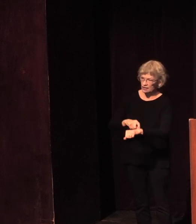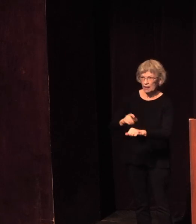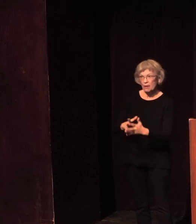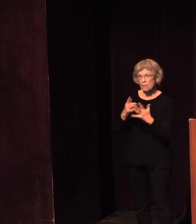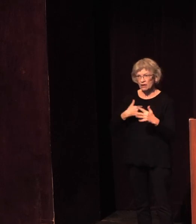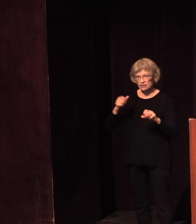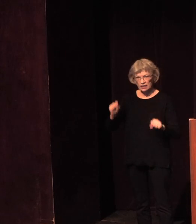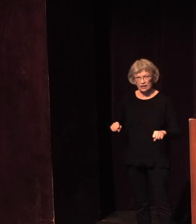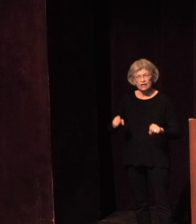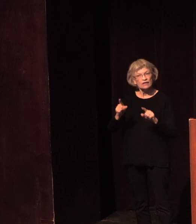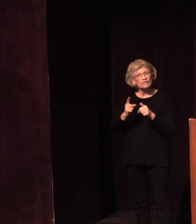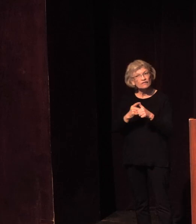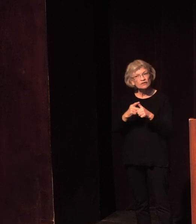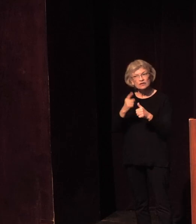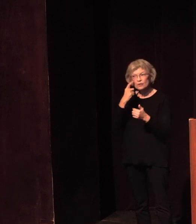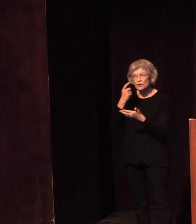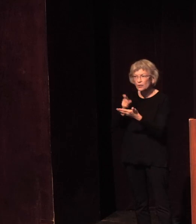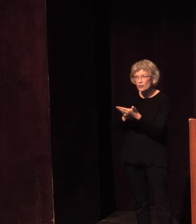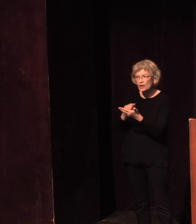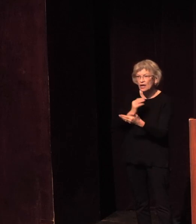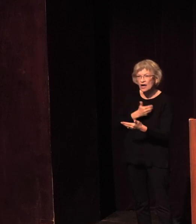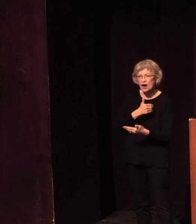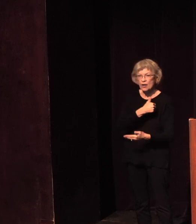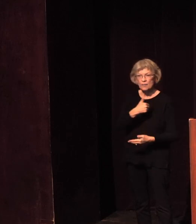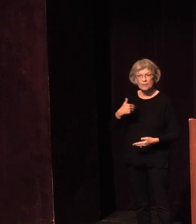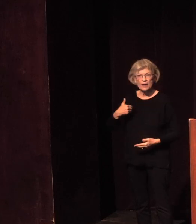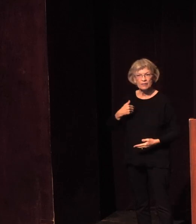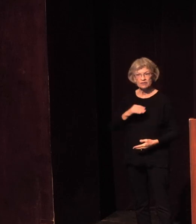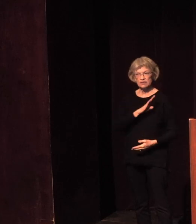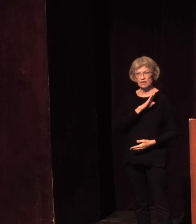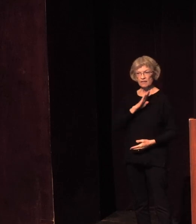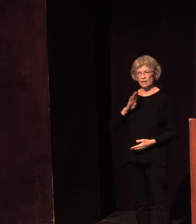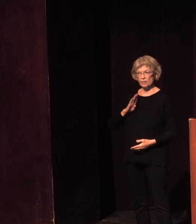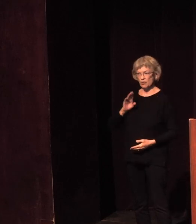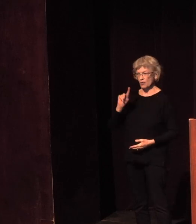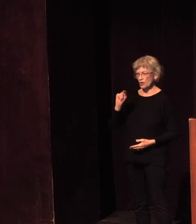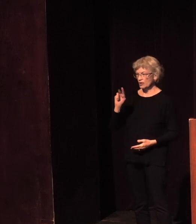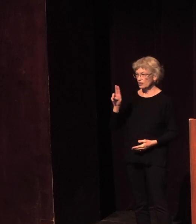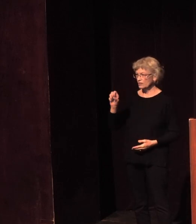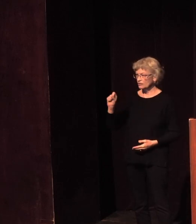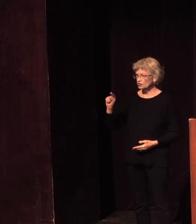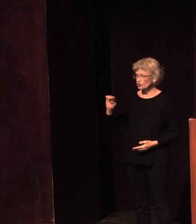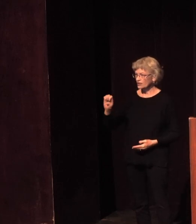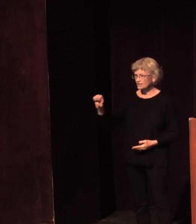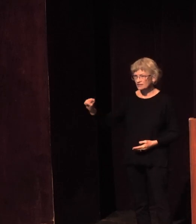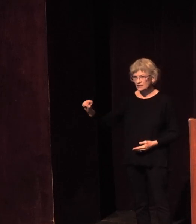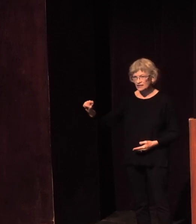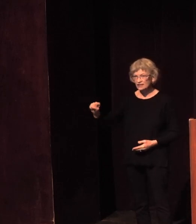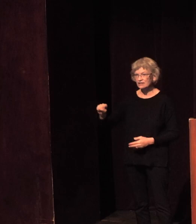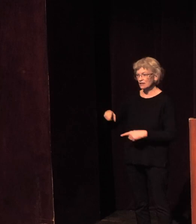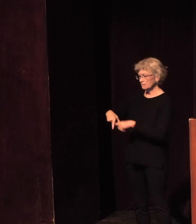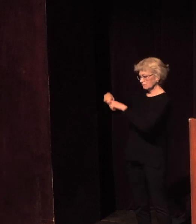I would try to keep us on track as as much as possible. I would like to start out by recognizing our members of the Board of